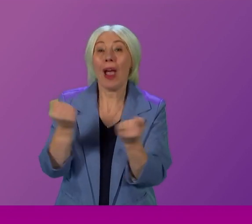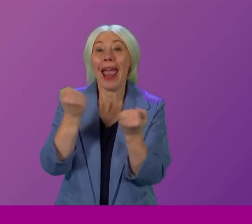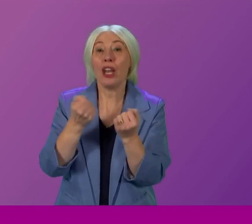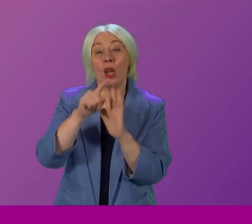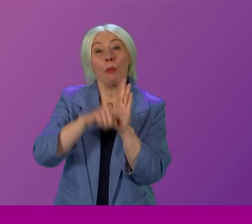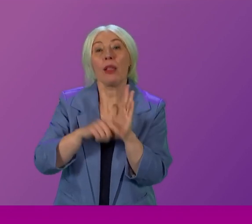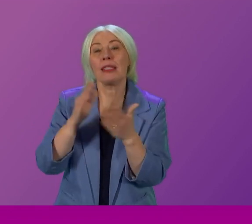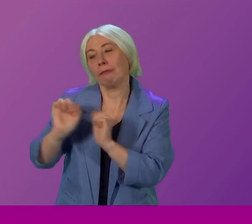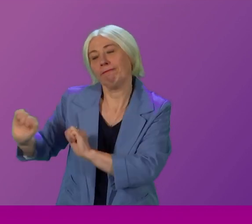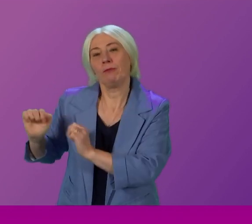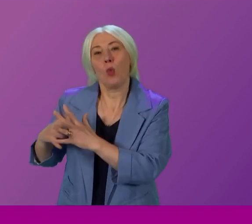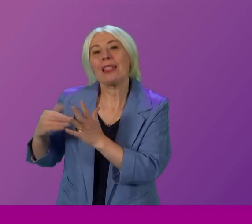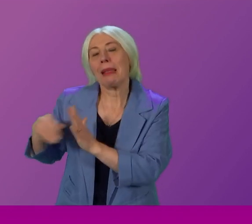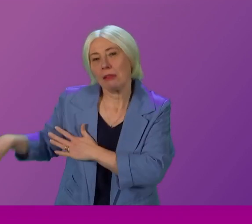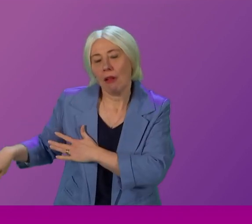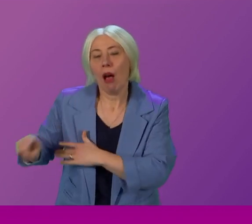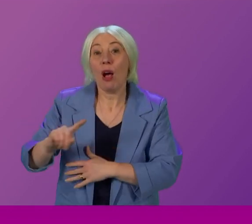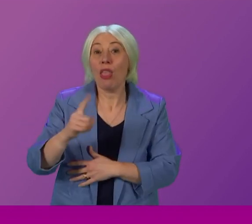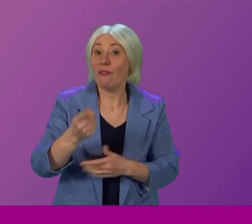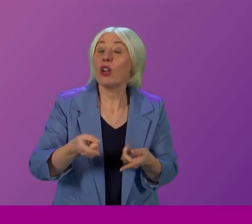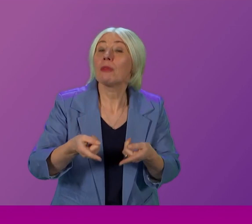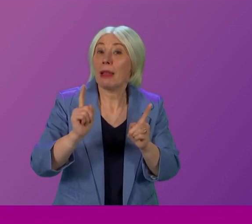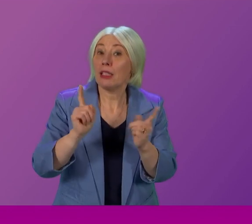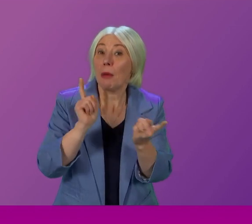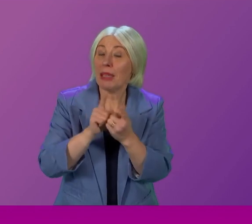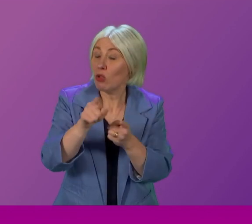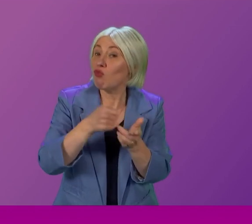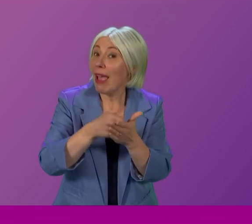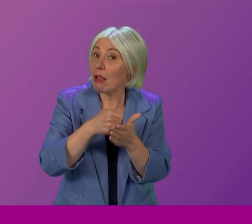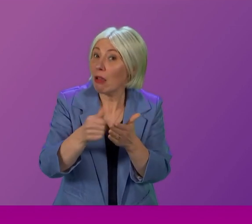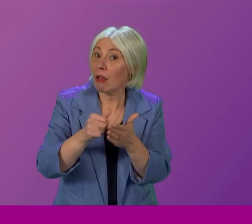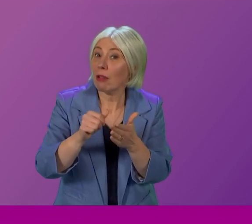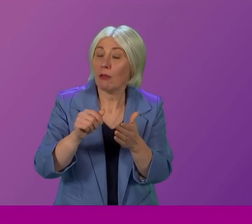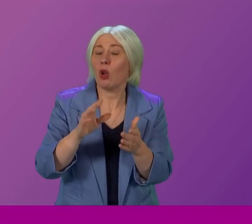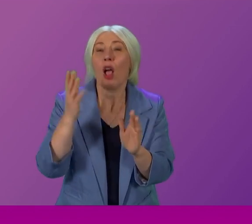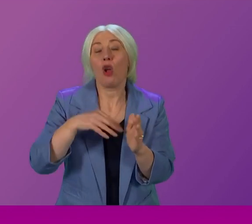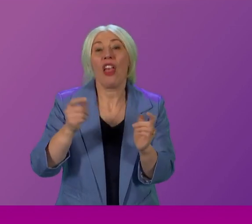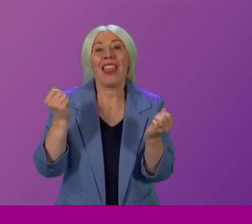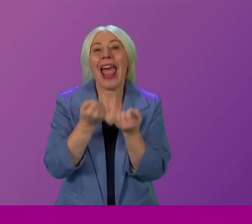the First Minister meets energy providers regularly and has their ear, so will she